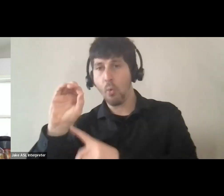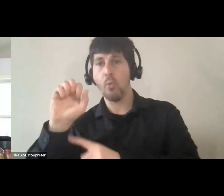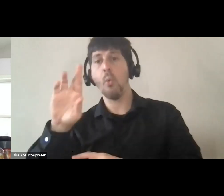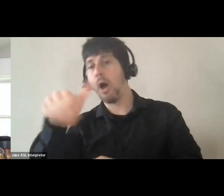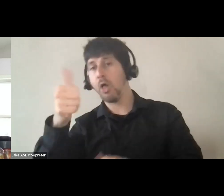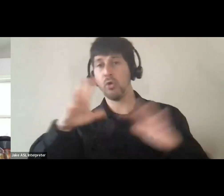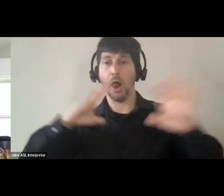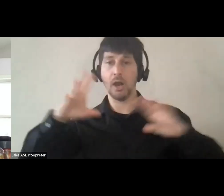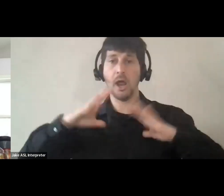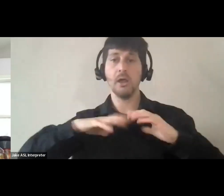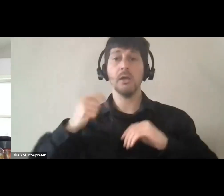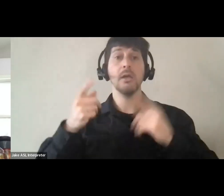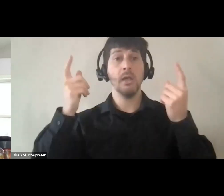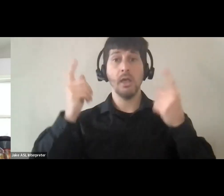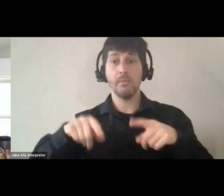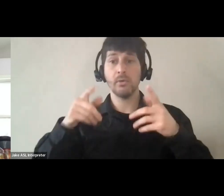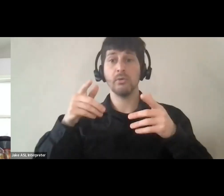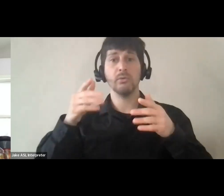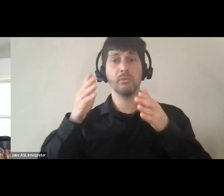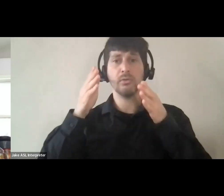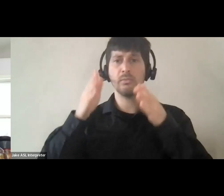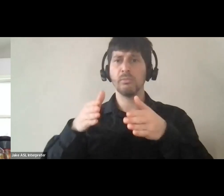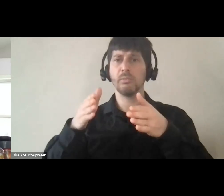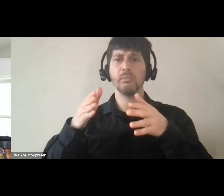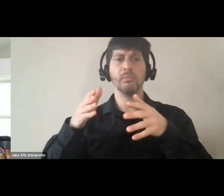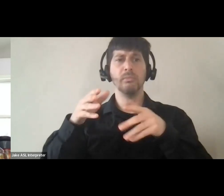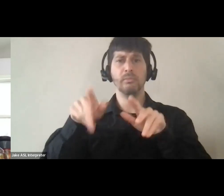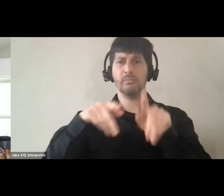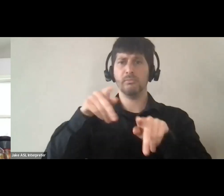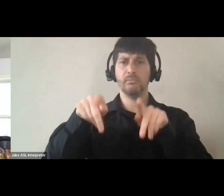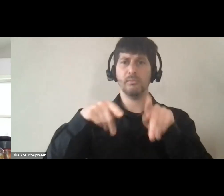I heard somebody mention recently that at their center, there was a staff member who was latina and this person wanted to celebrate some kind of Latina celebration.